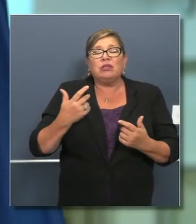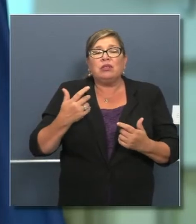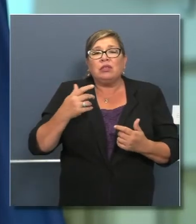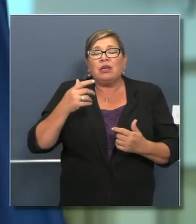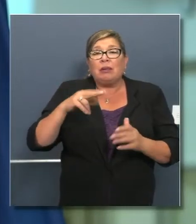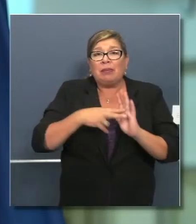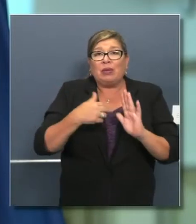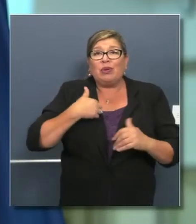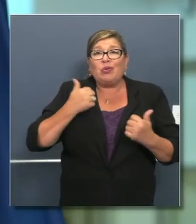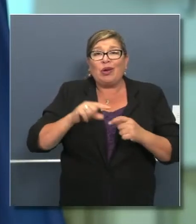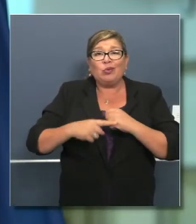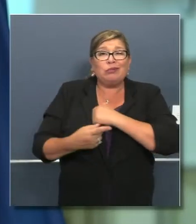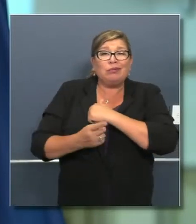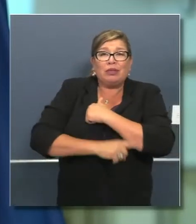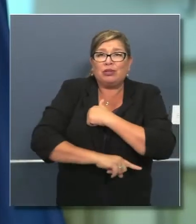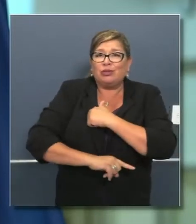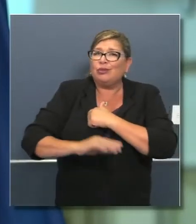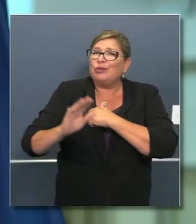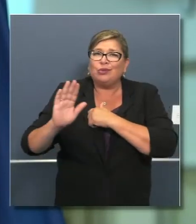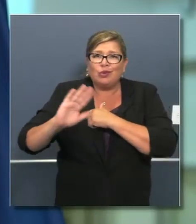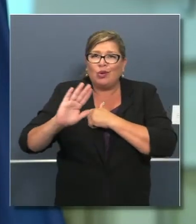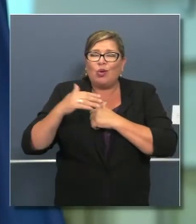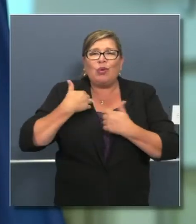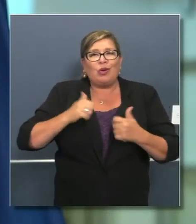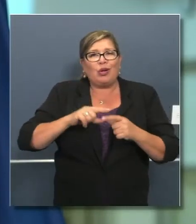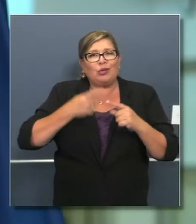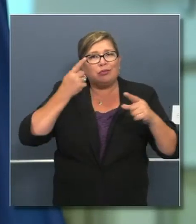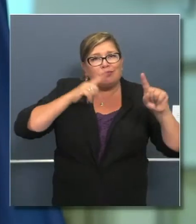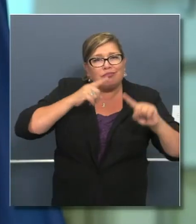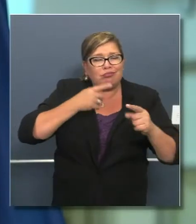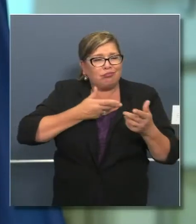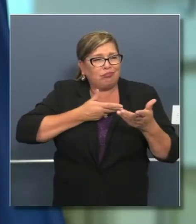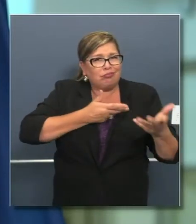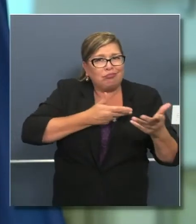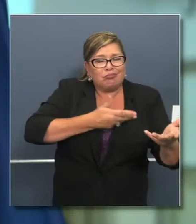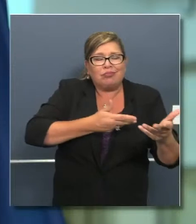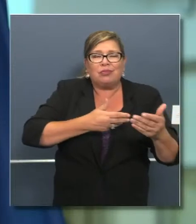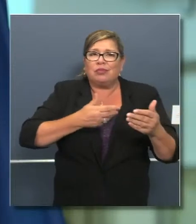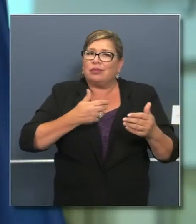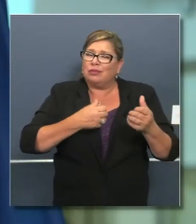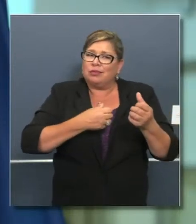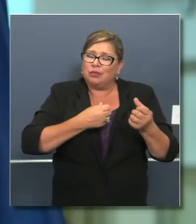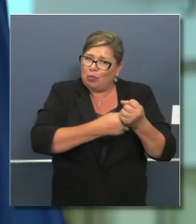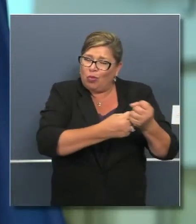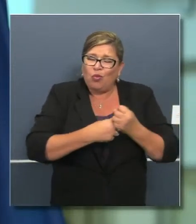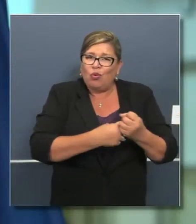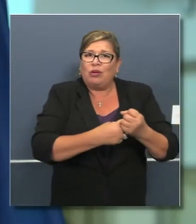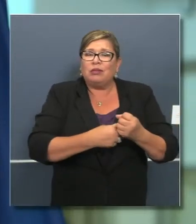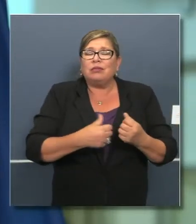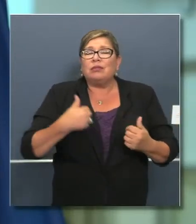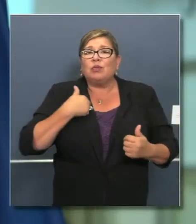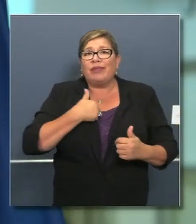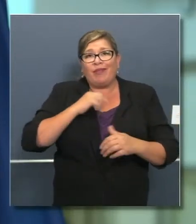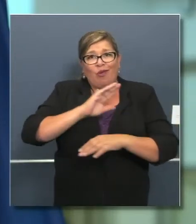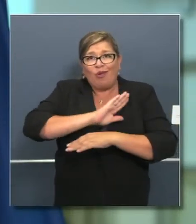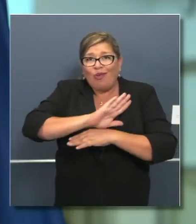again this is not a closed fist this is an open hand please I imagine we all want to run with